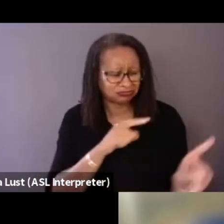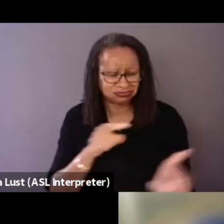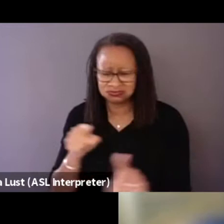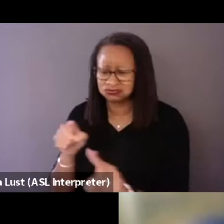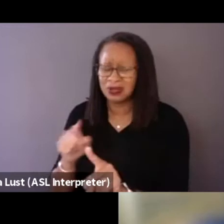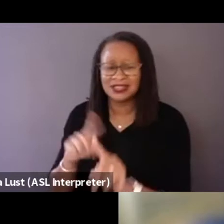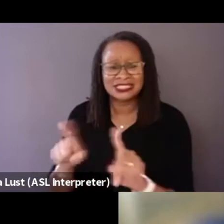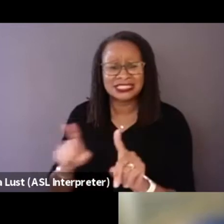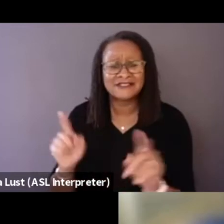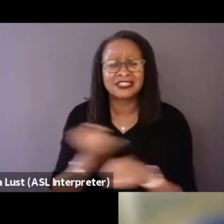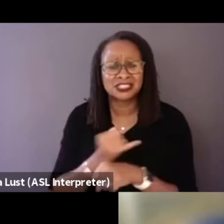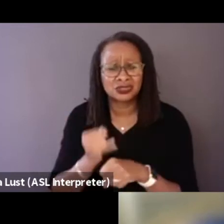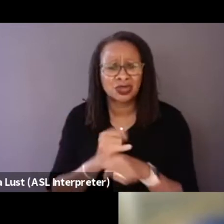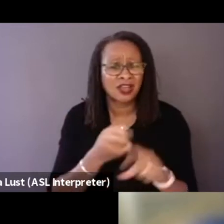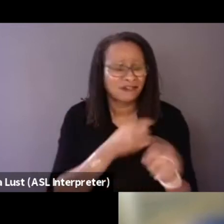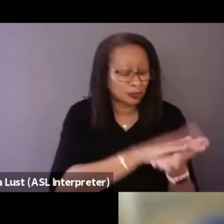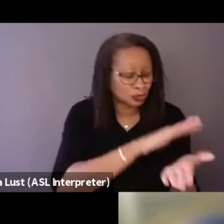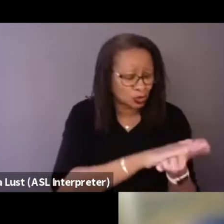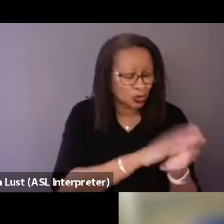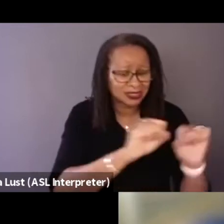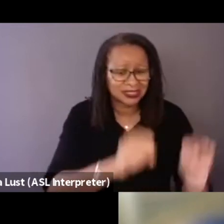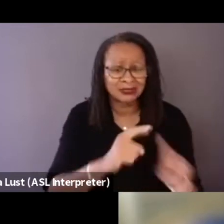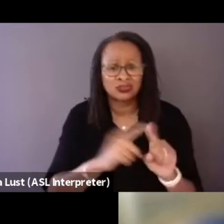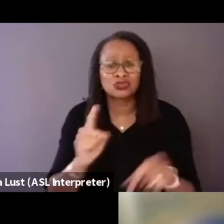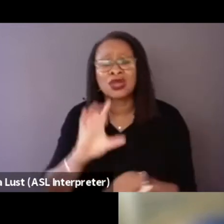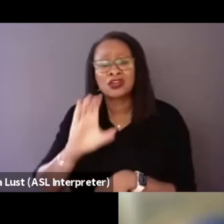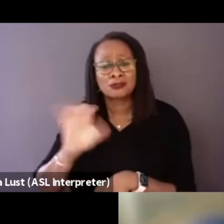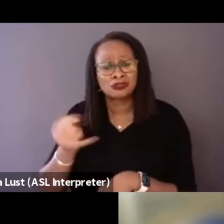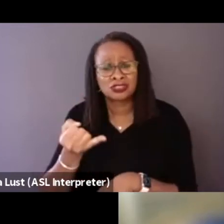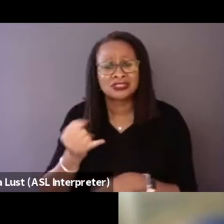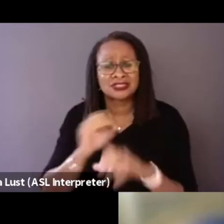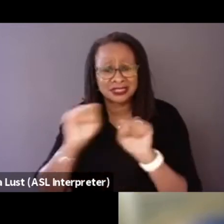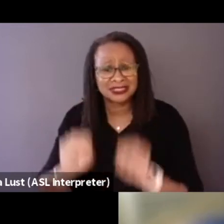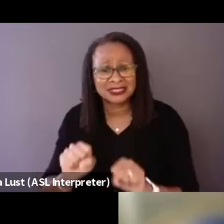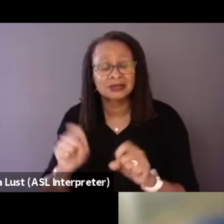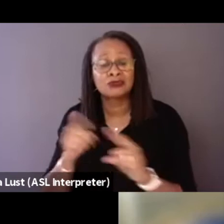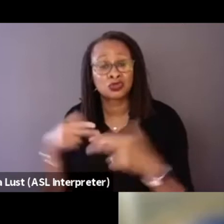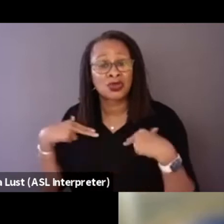from its school system to the criminal justice system, to the healthcare system. And how telling that that grand narrative